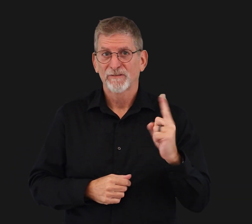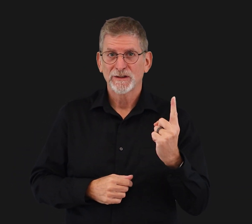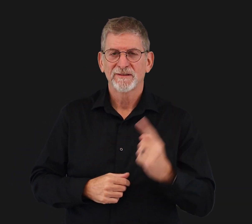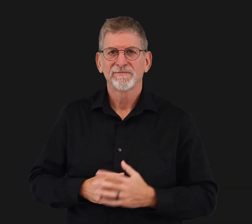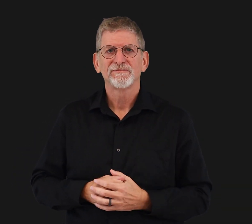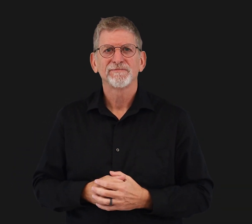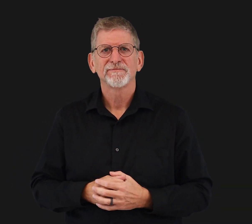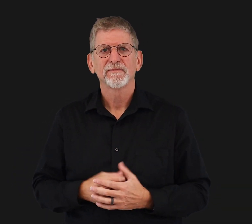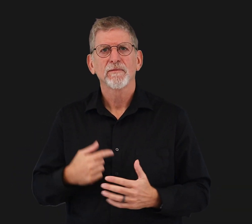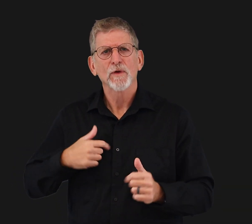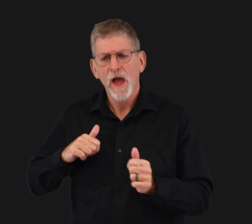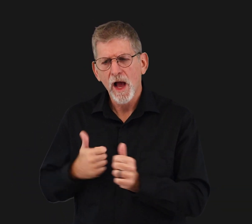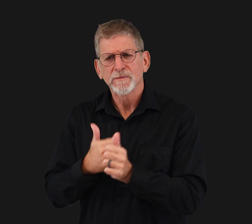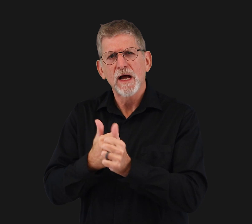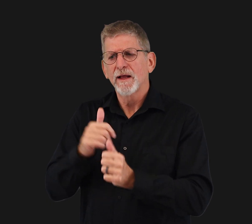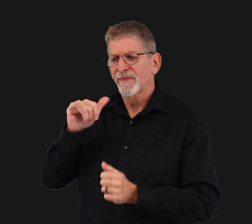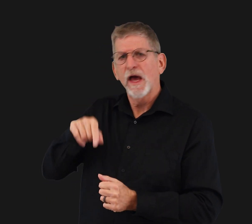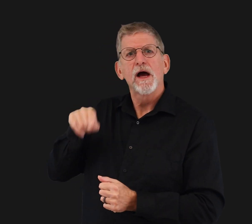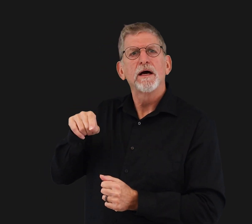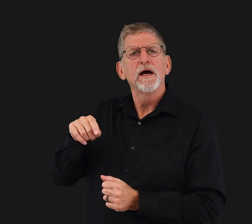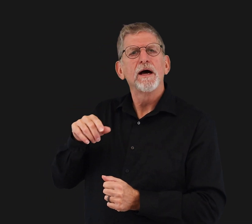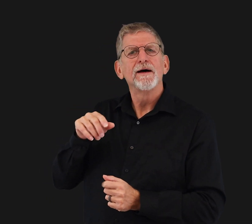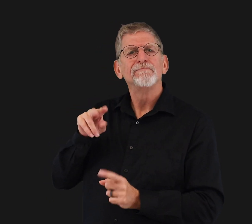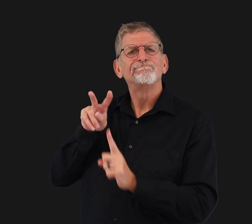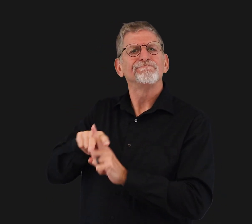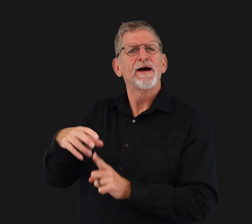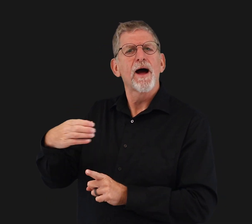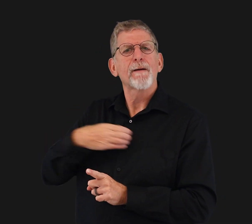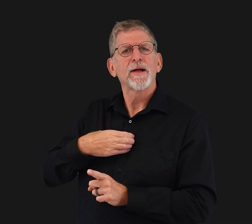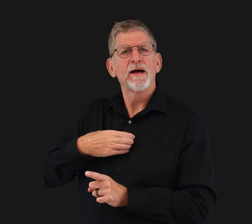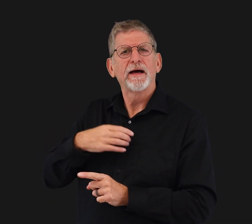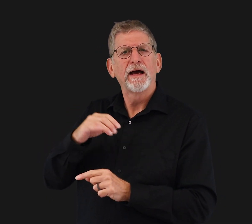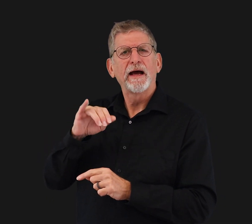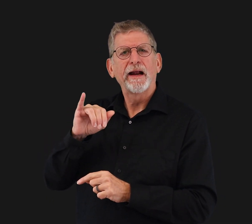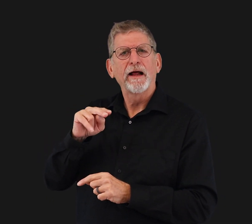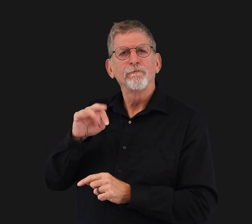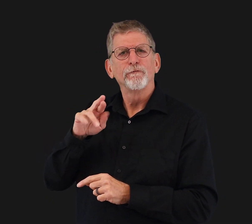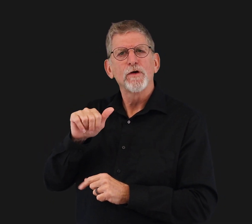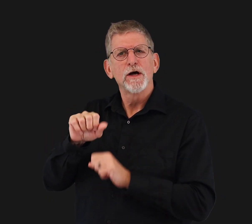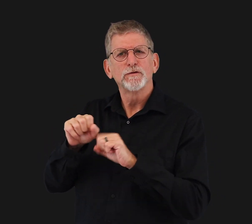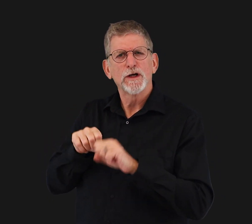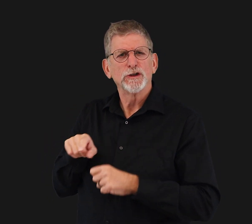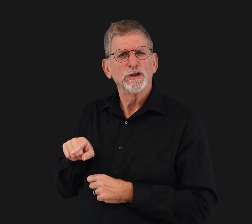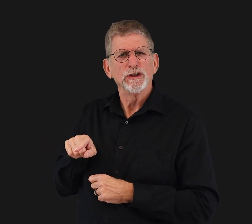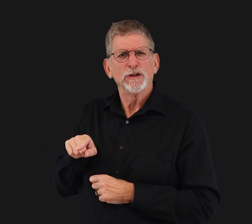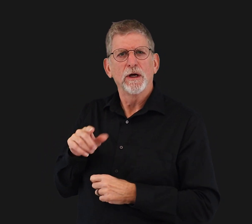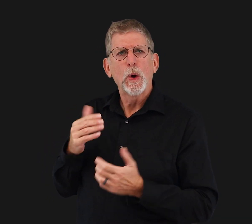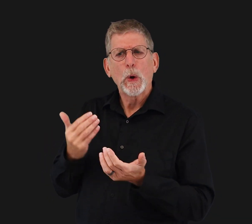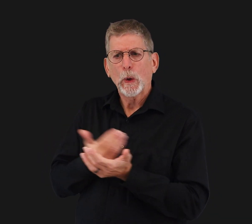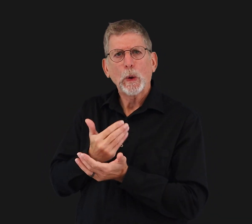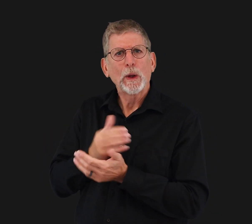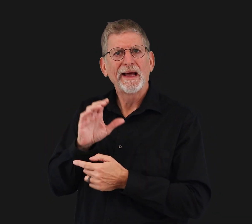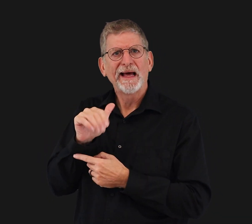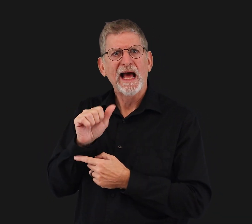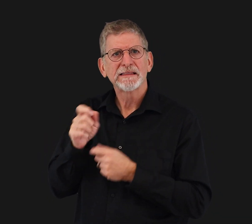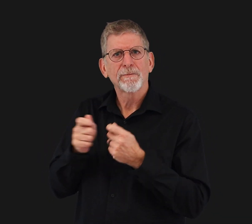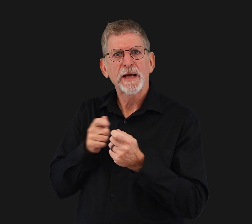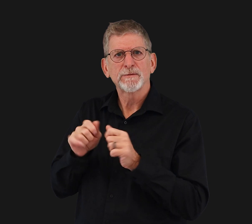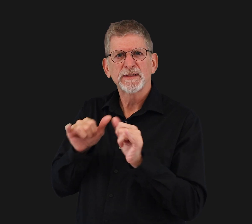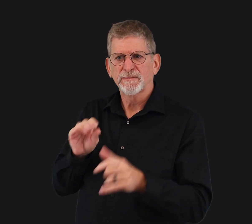• We are updating our complaint infrastructure with a new case management system